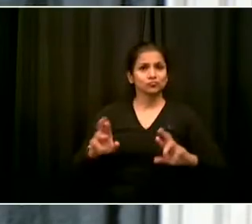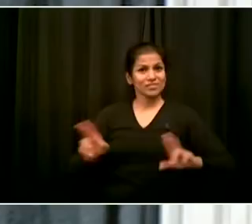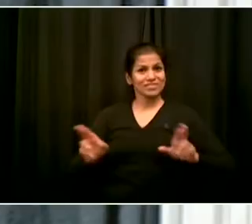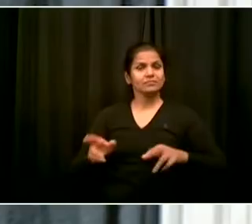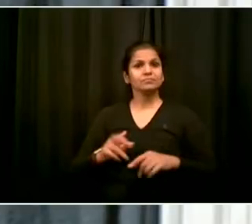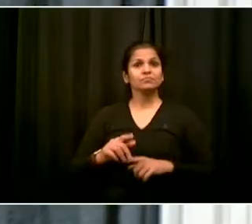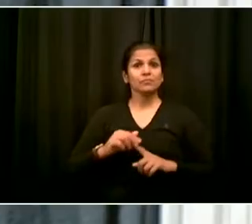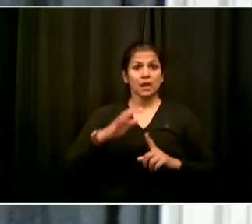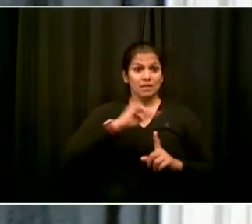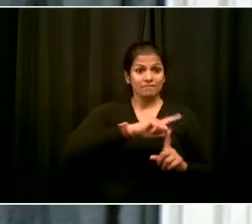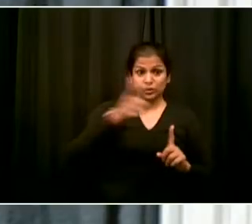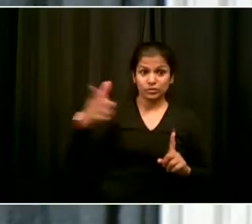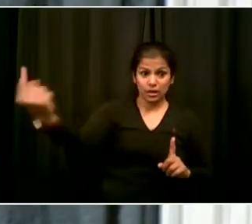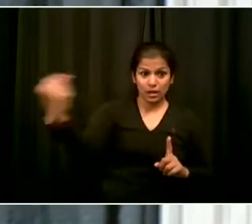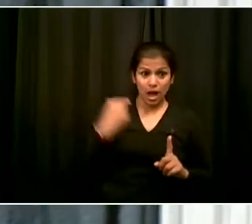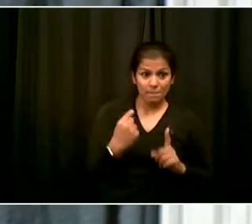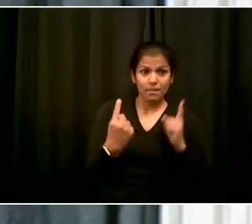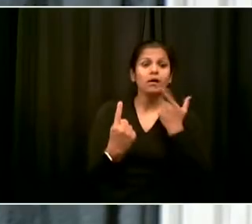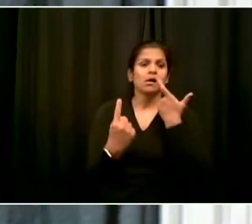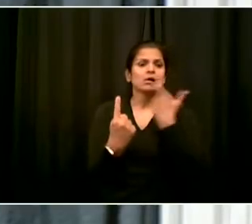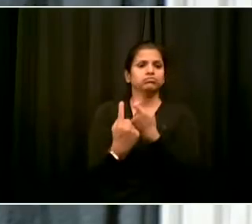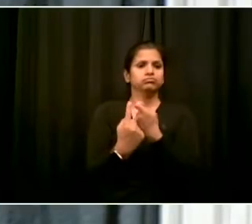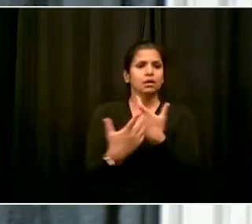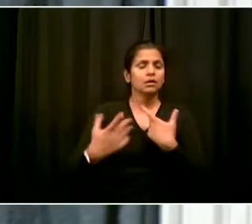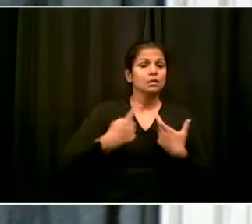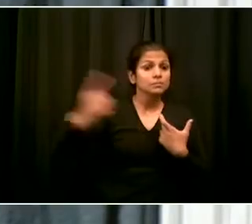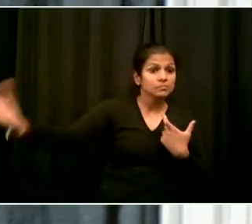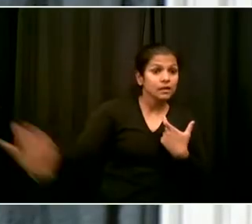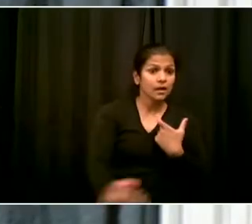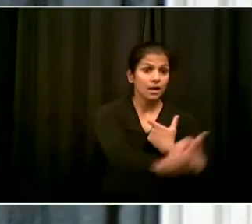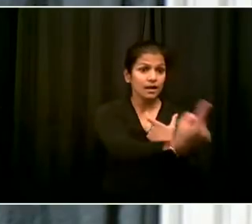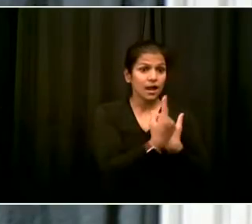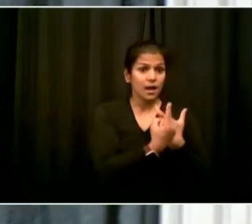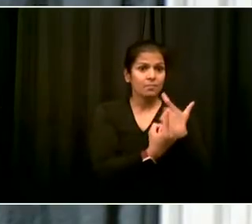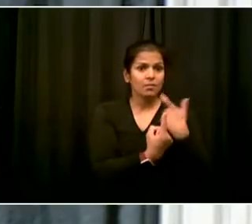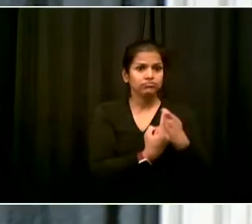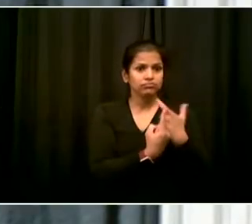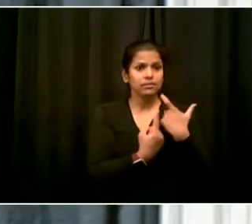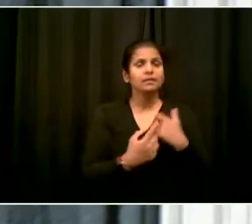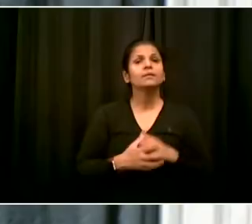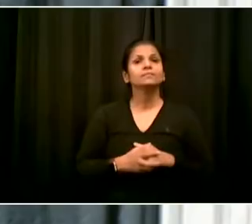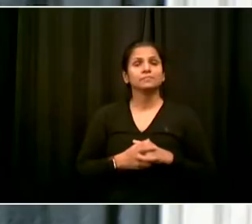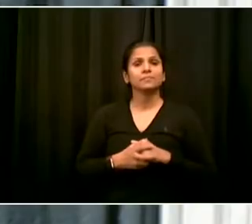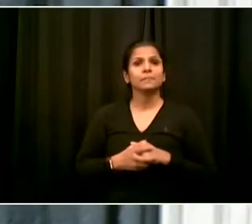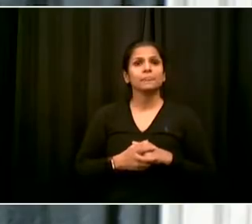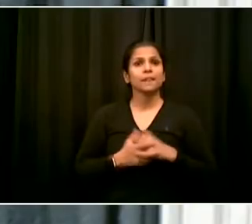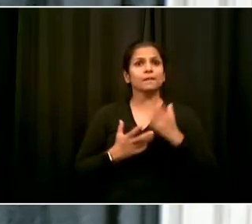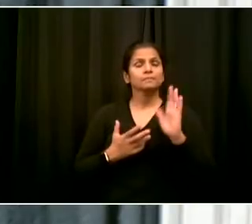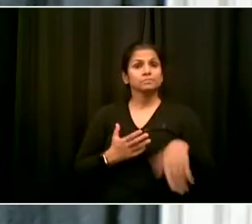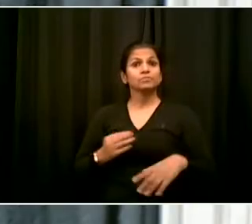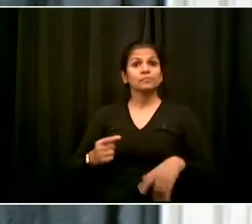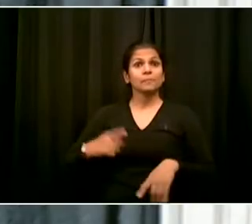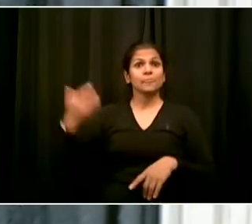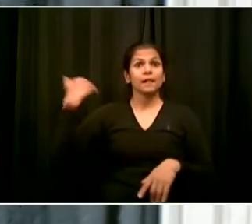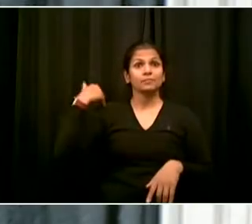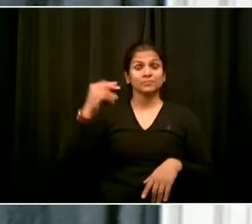ARE SYMPTOMF REREE, THEY CAN SHW